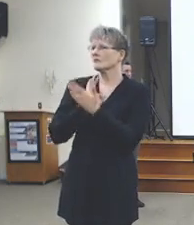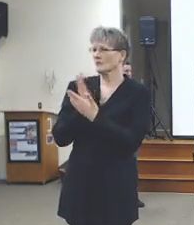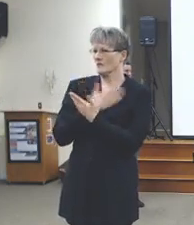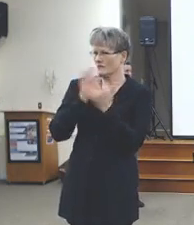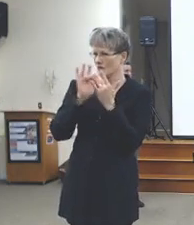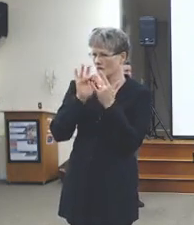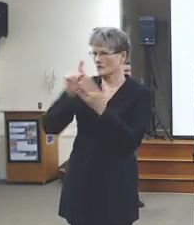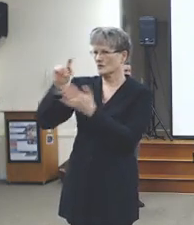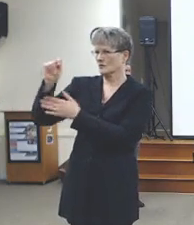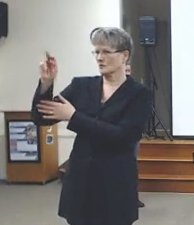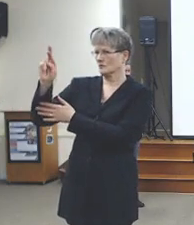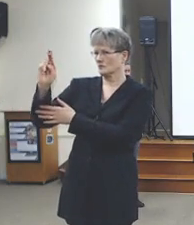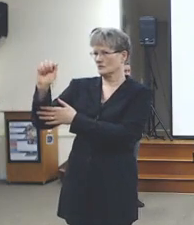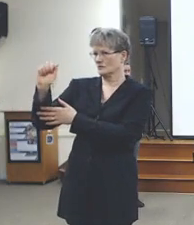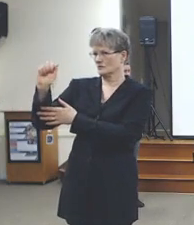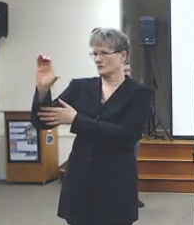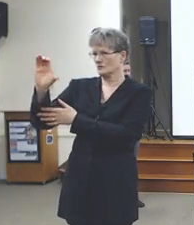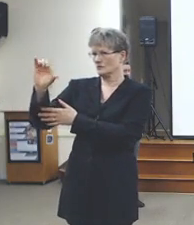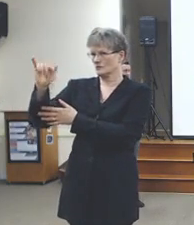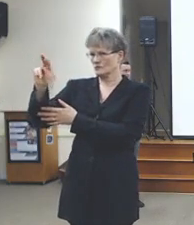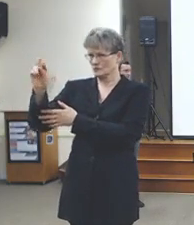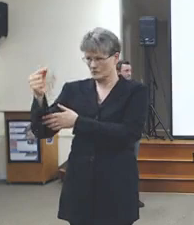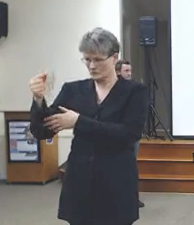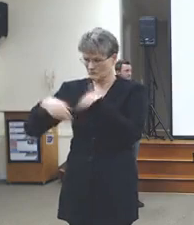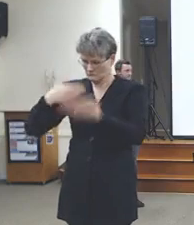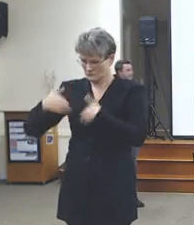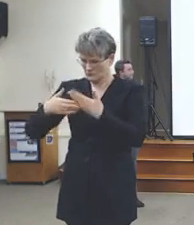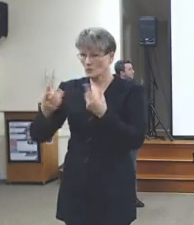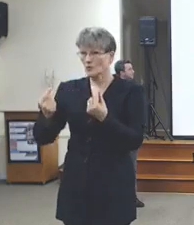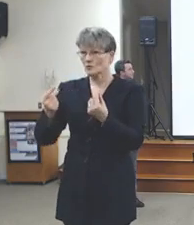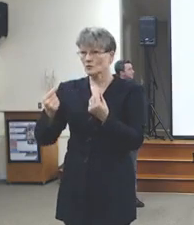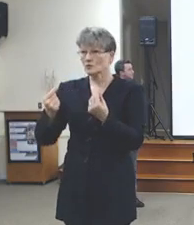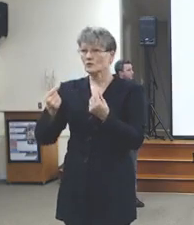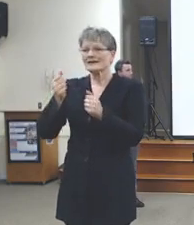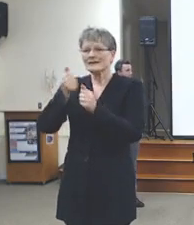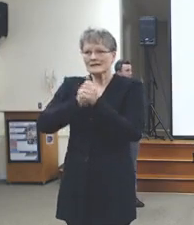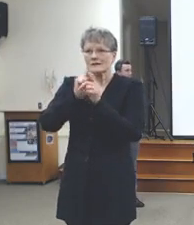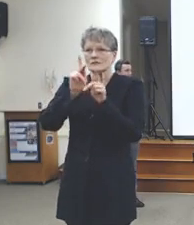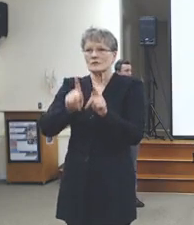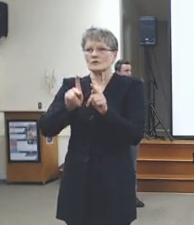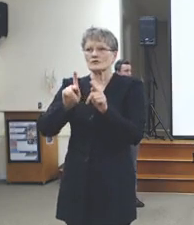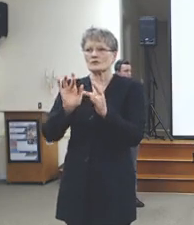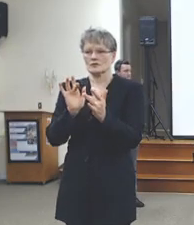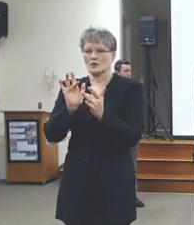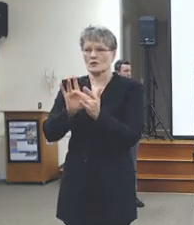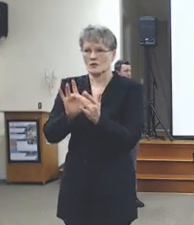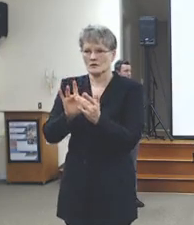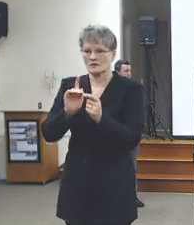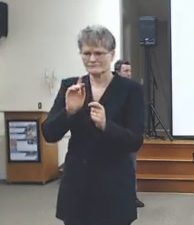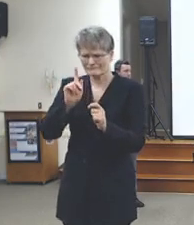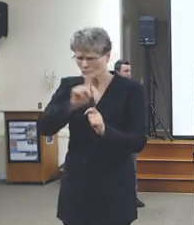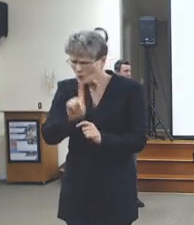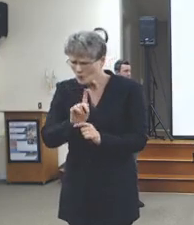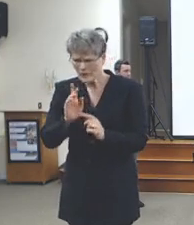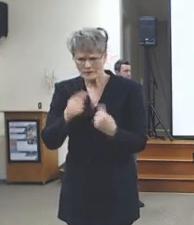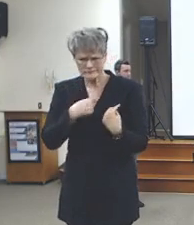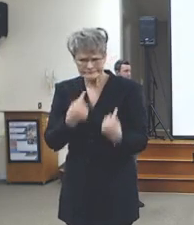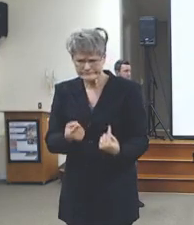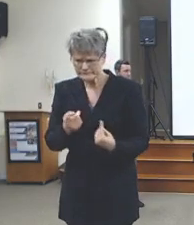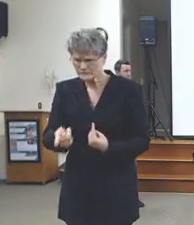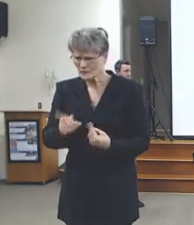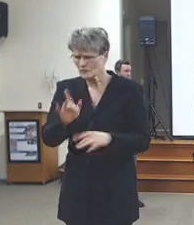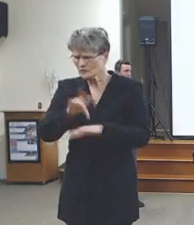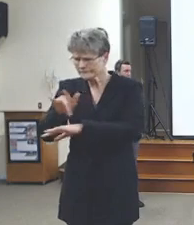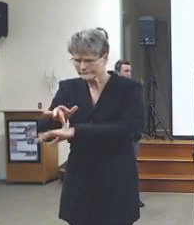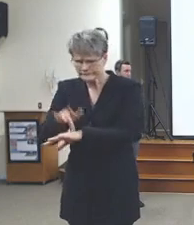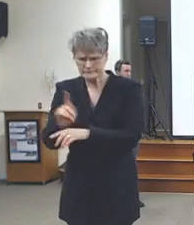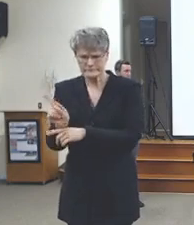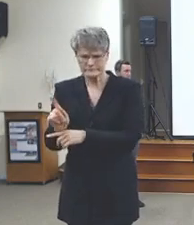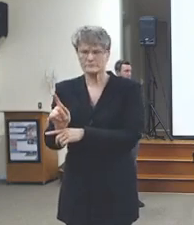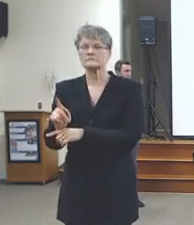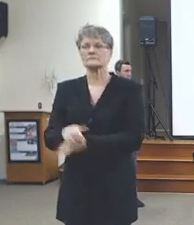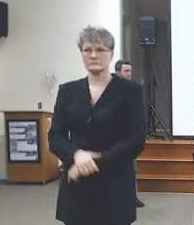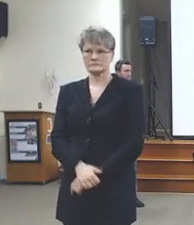do ask when and where those those folks have been. As of this moment, there is we